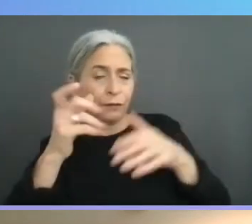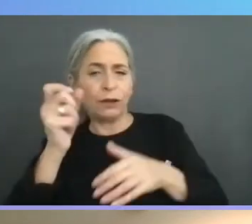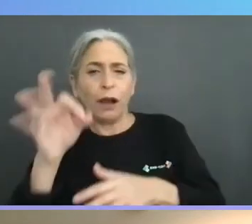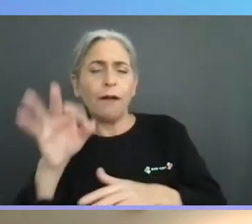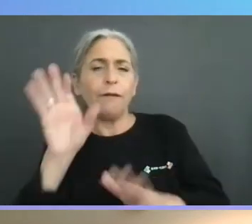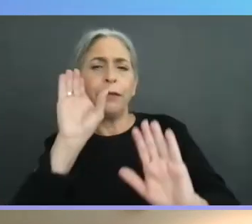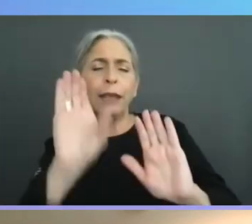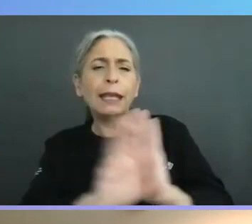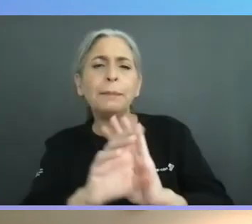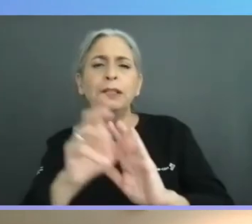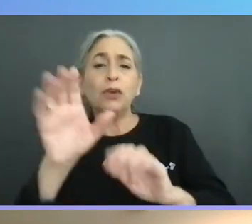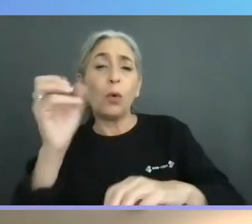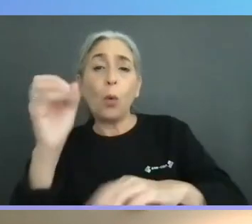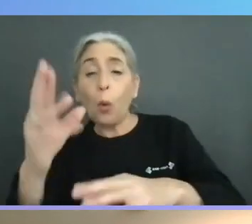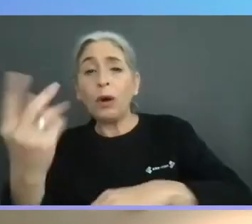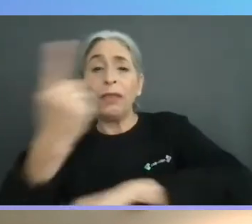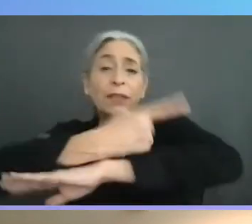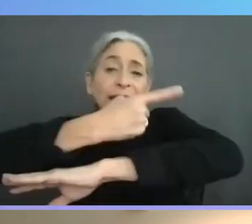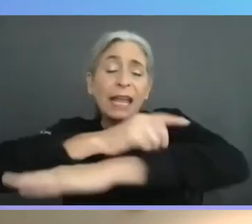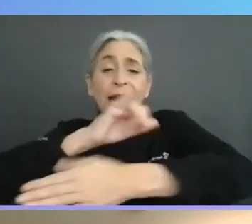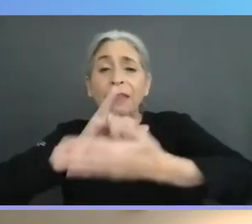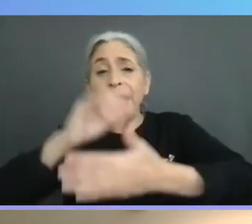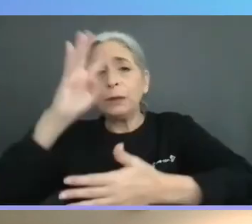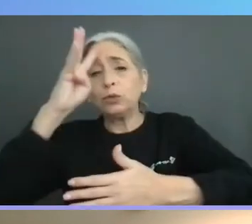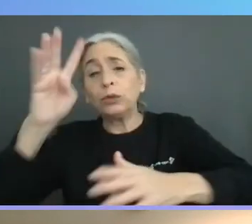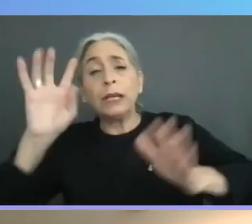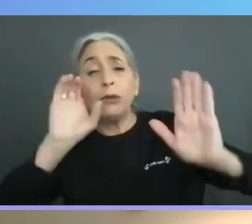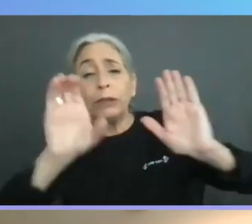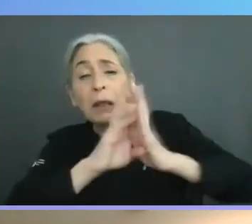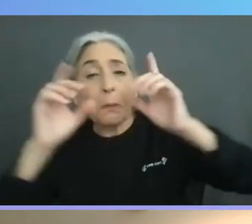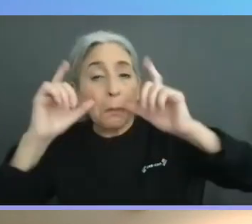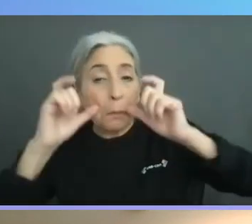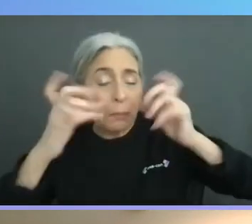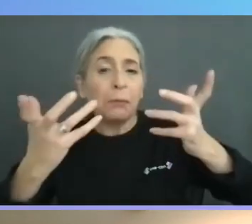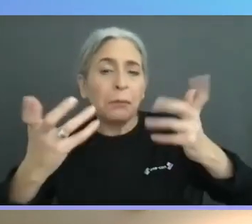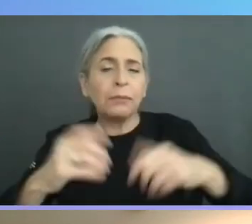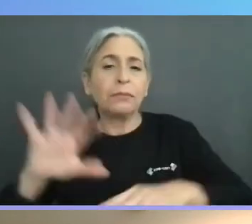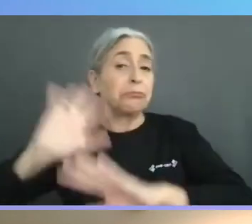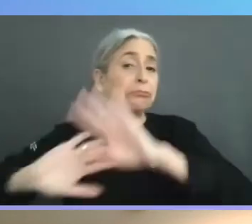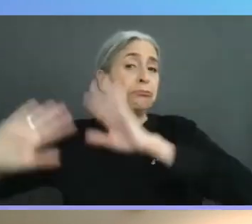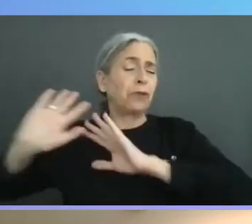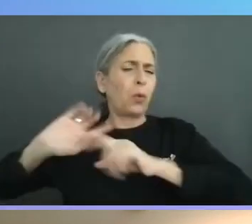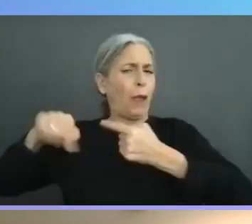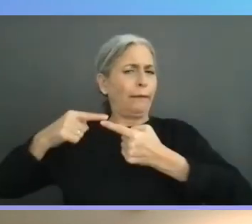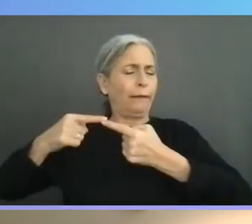date that it was created or taken. Uh, another category is